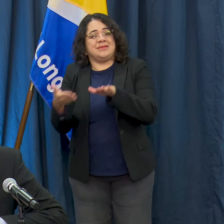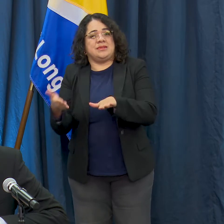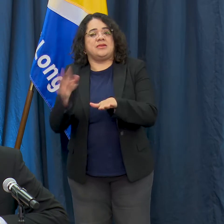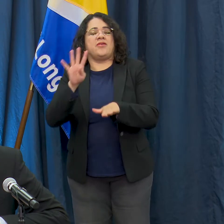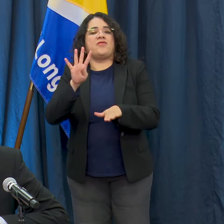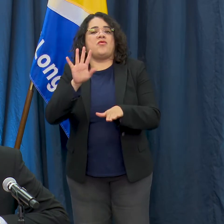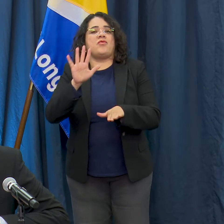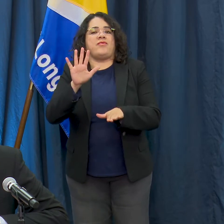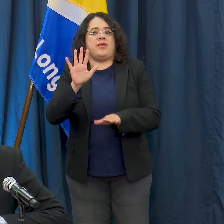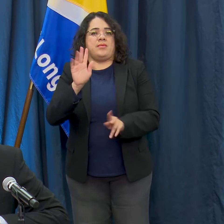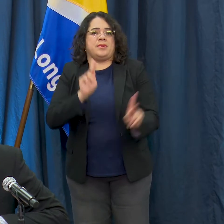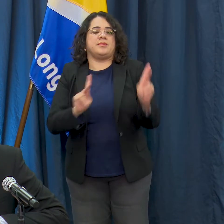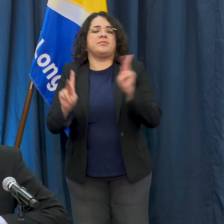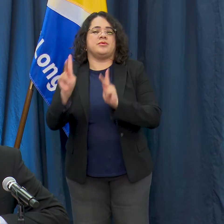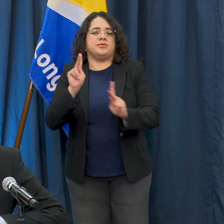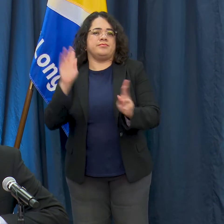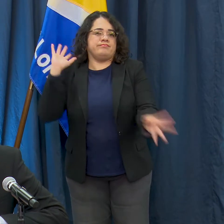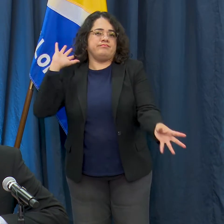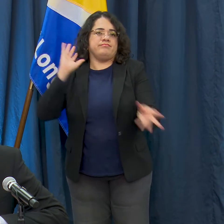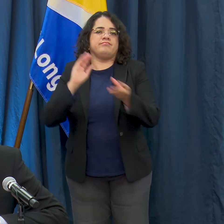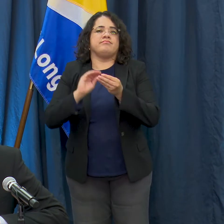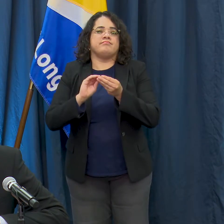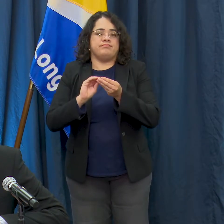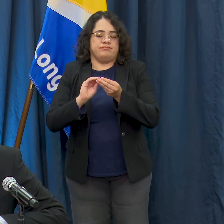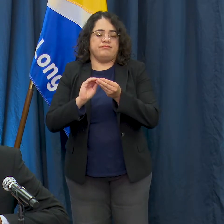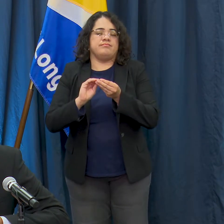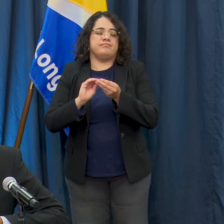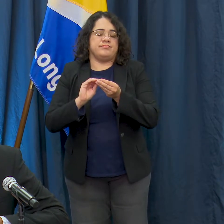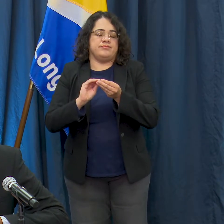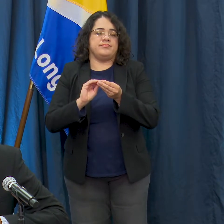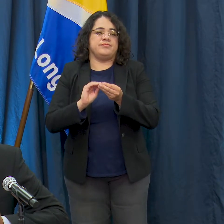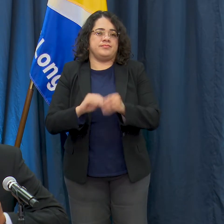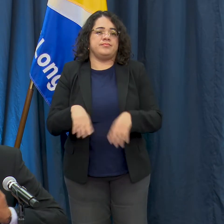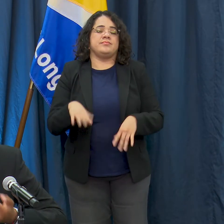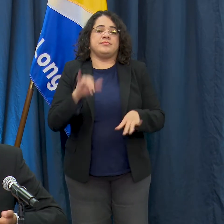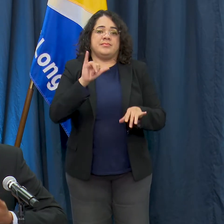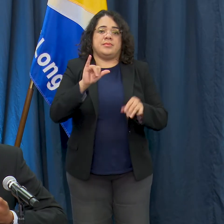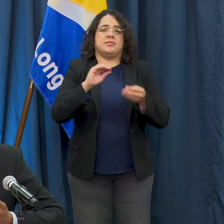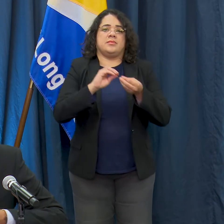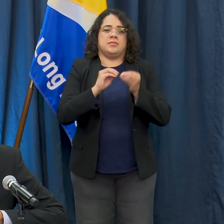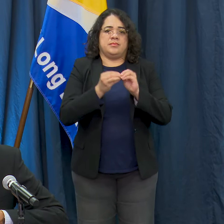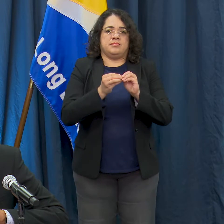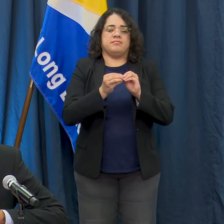to the virus which of course is a number that continues as we know to